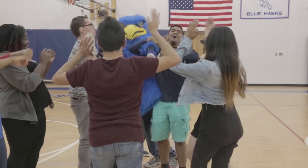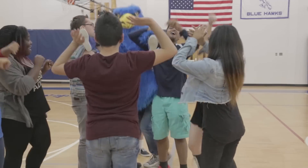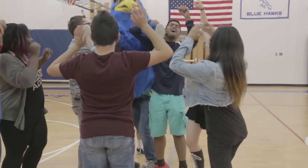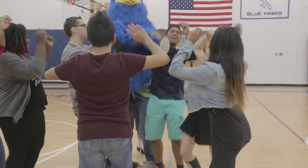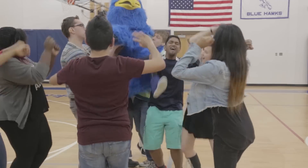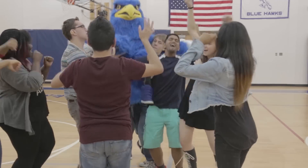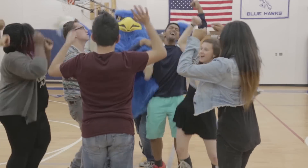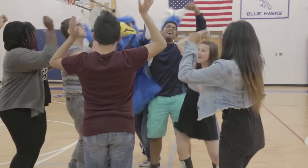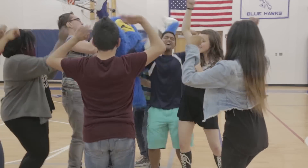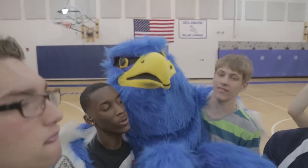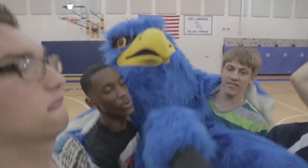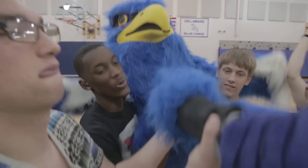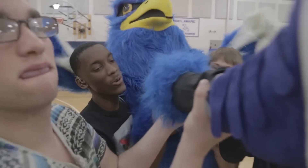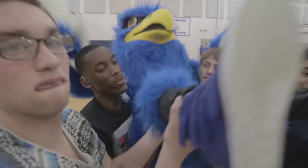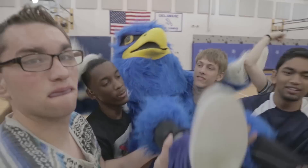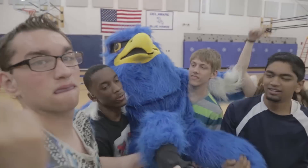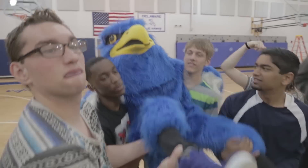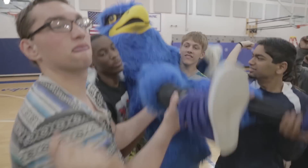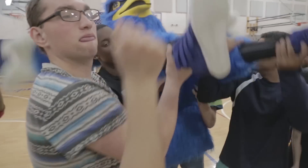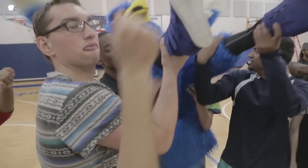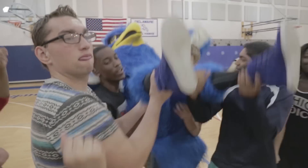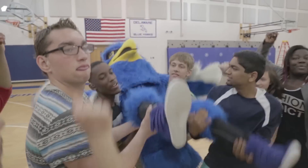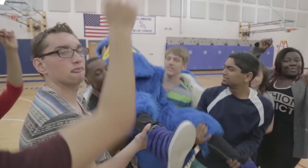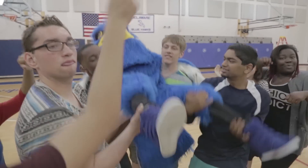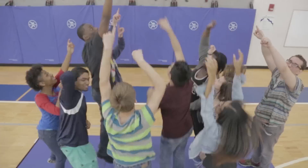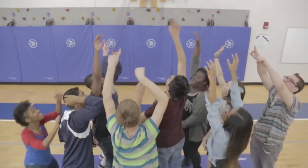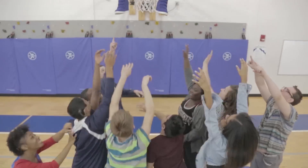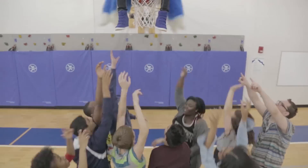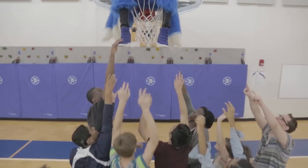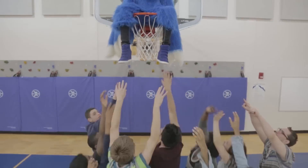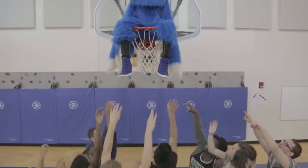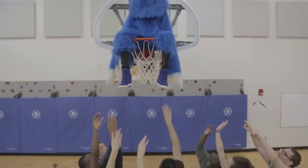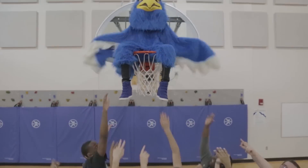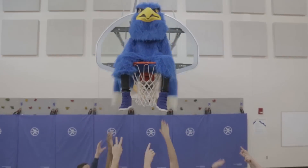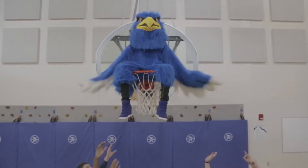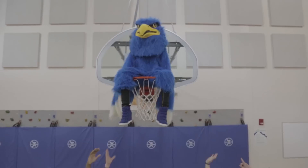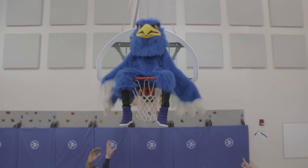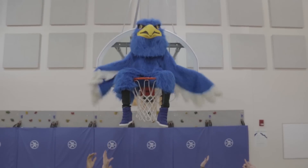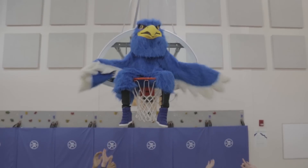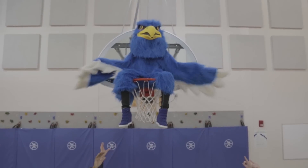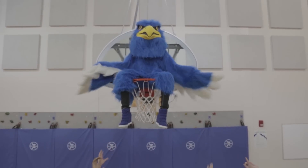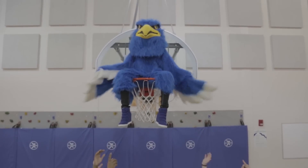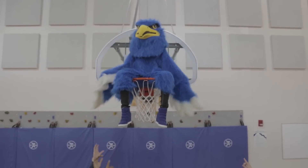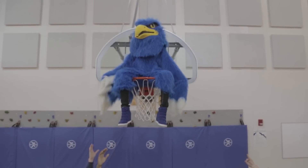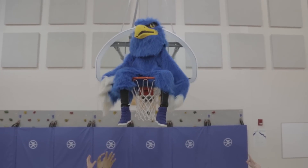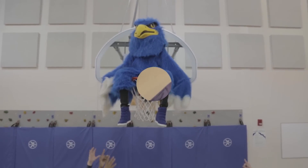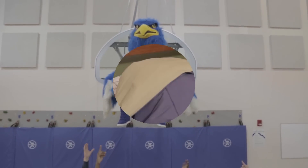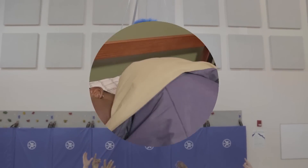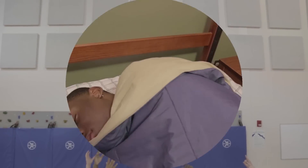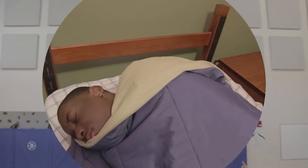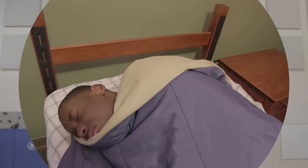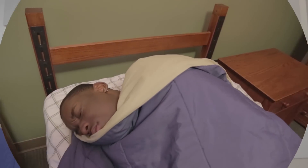This is gonna be the best day of my life My li-i-i-ife